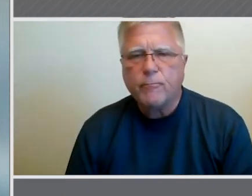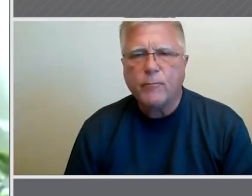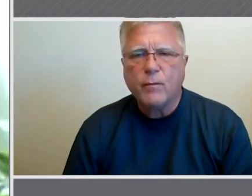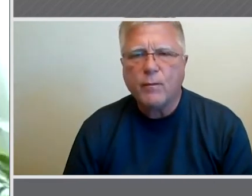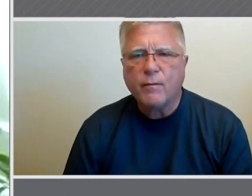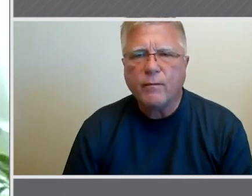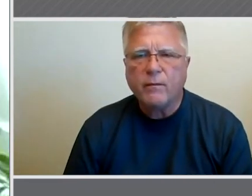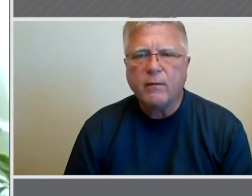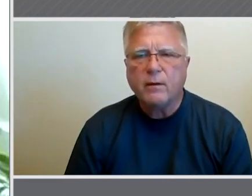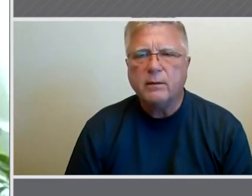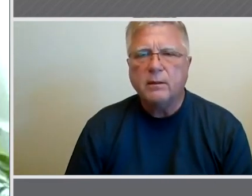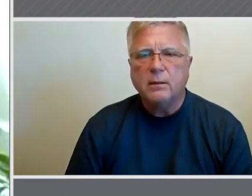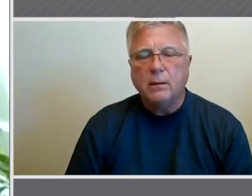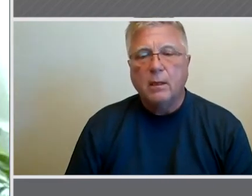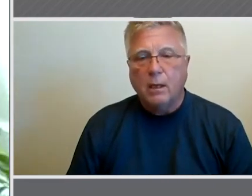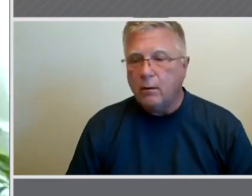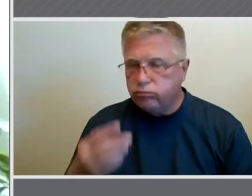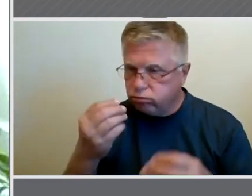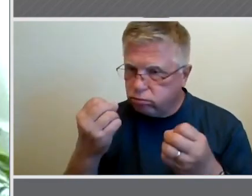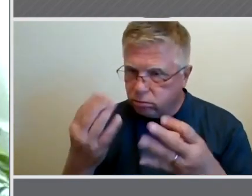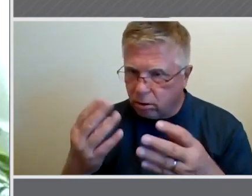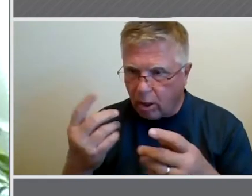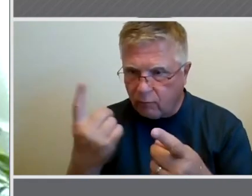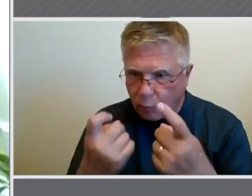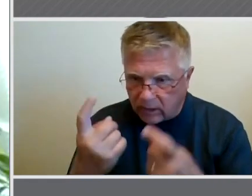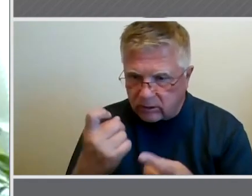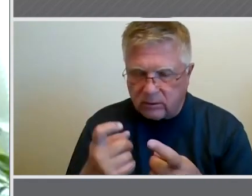What other questions were there, there were a lot of them. In terms of capital.